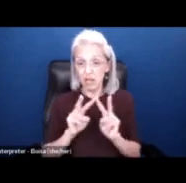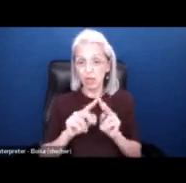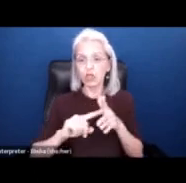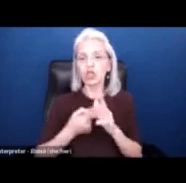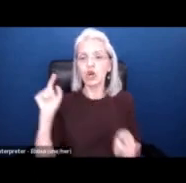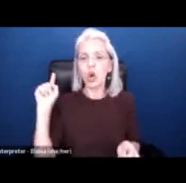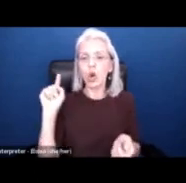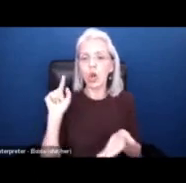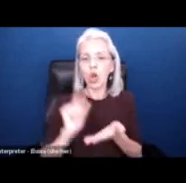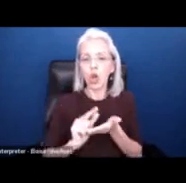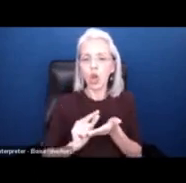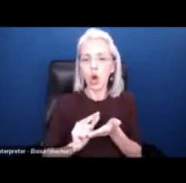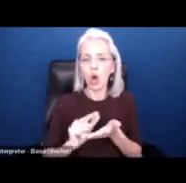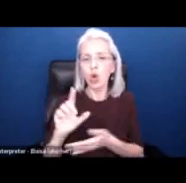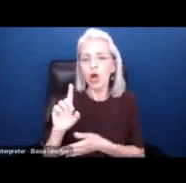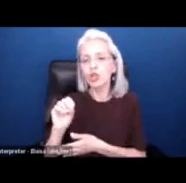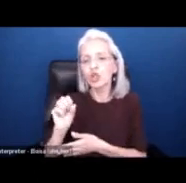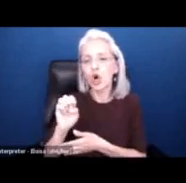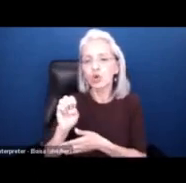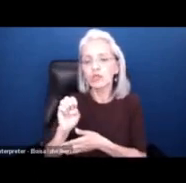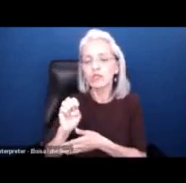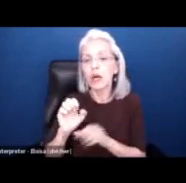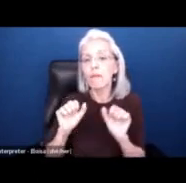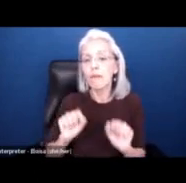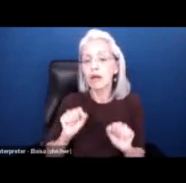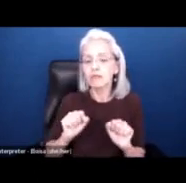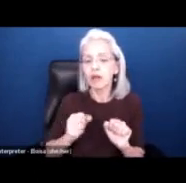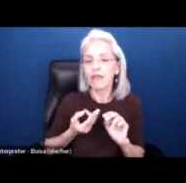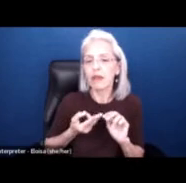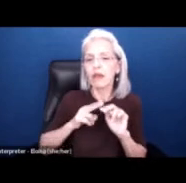And uptritrate slowly the response may be their response